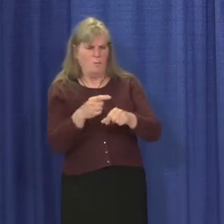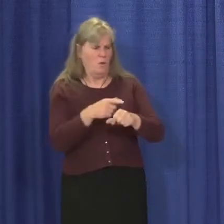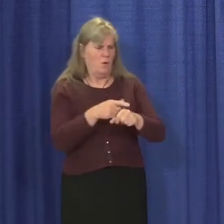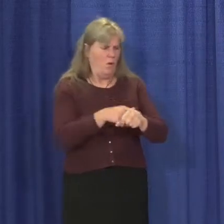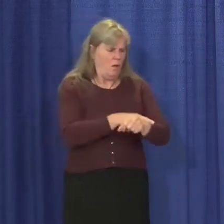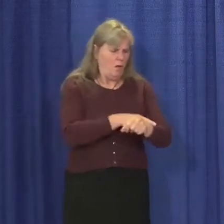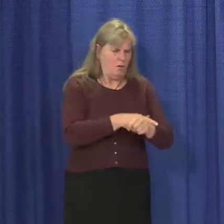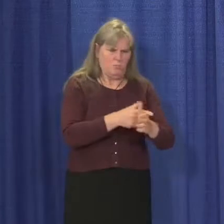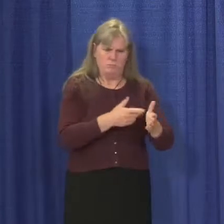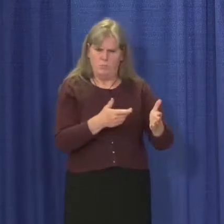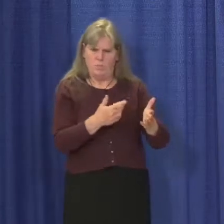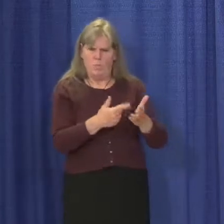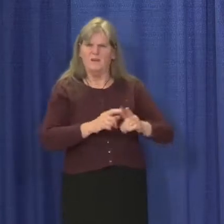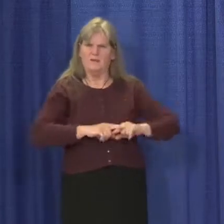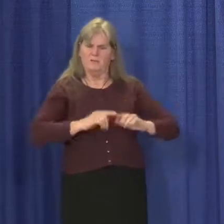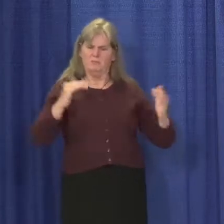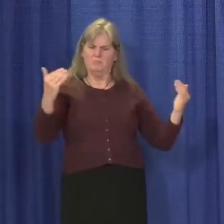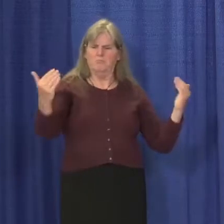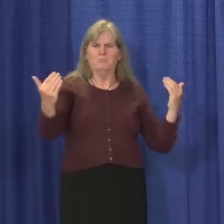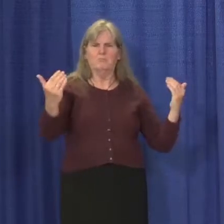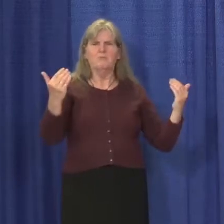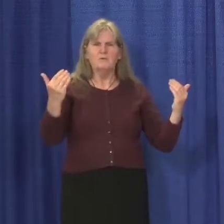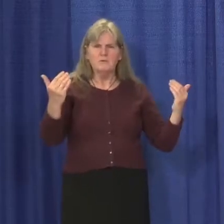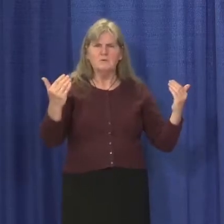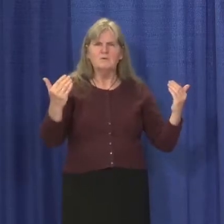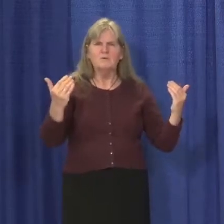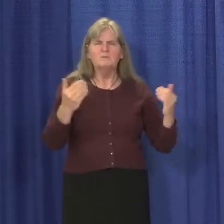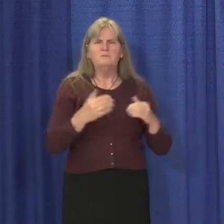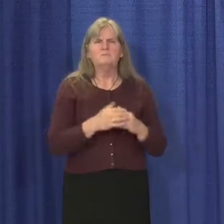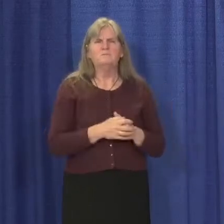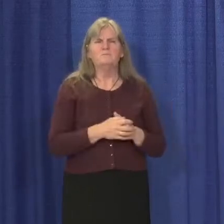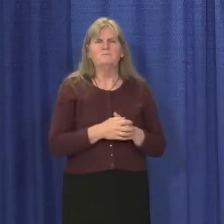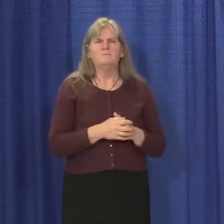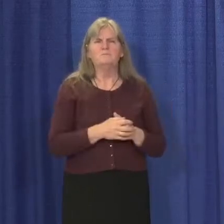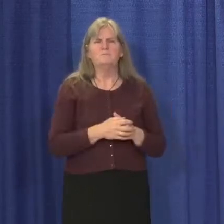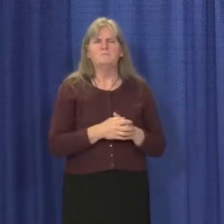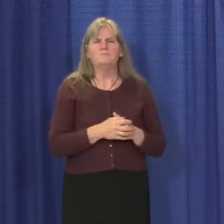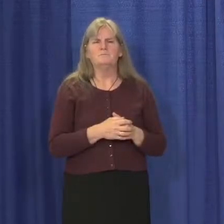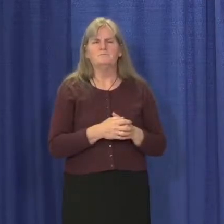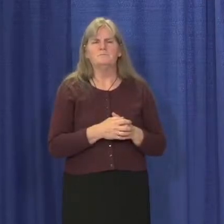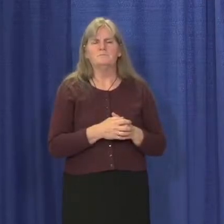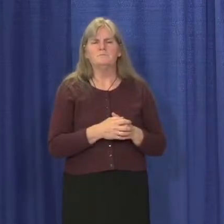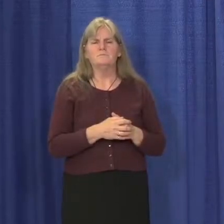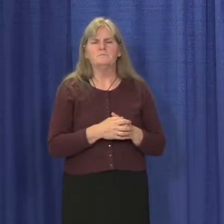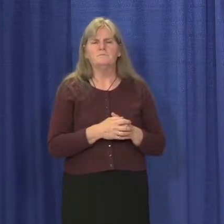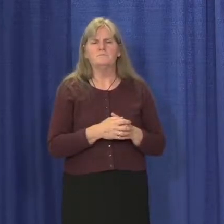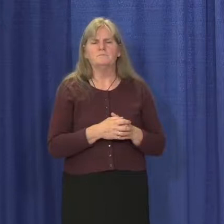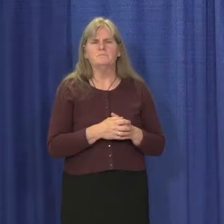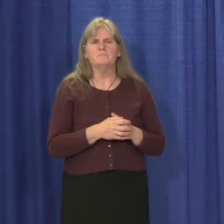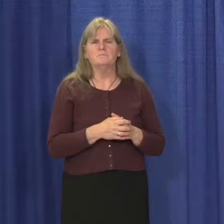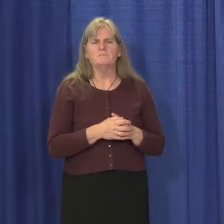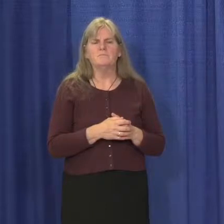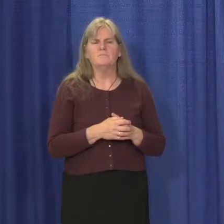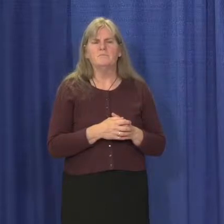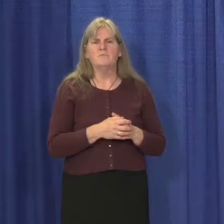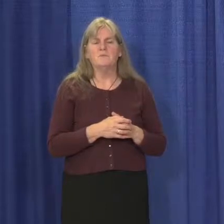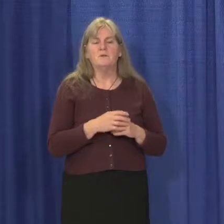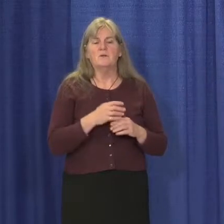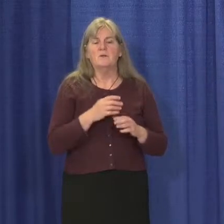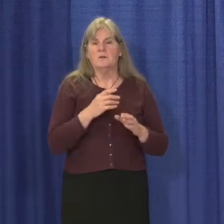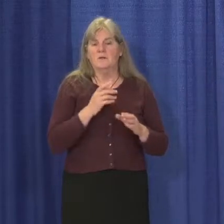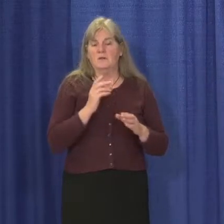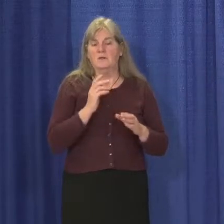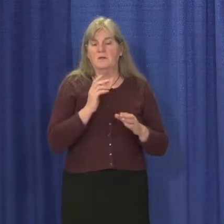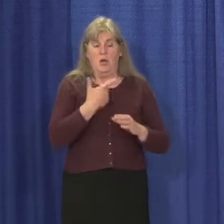once infected.